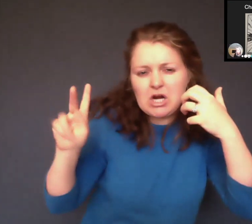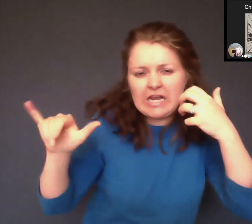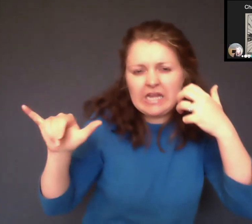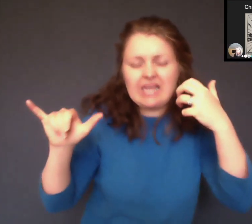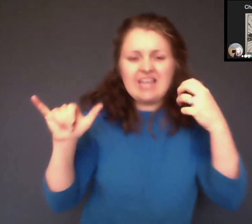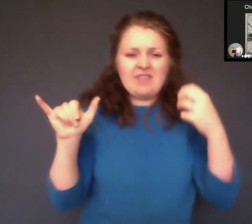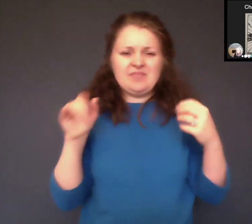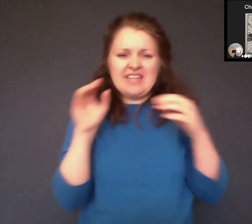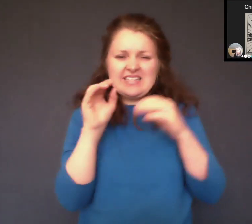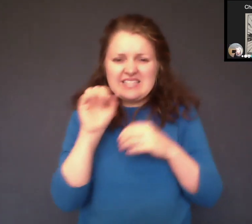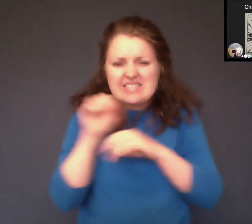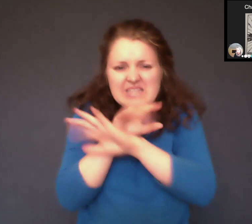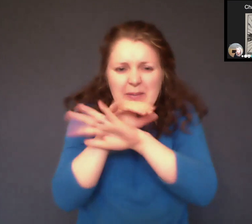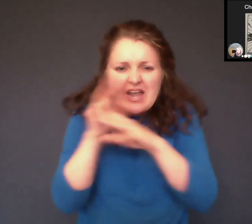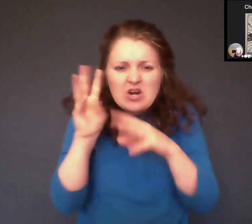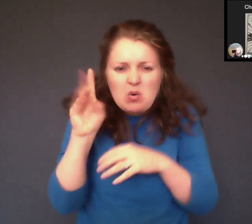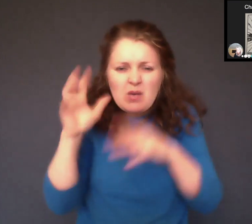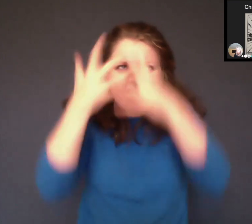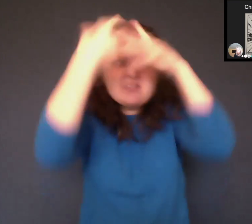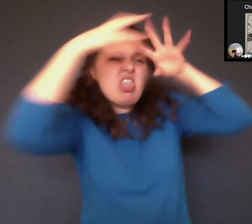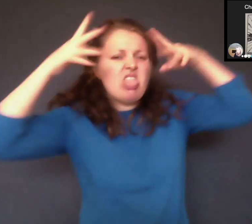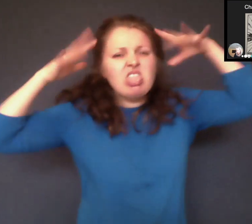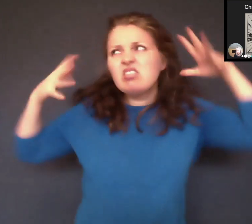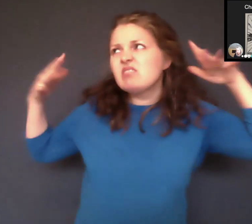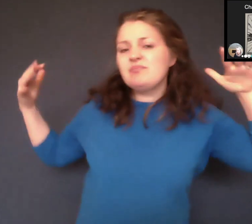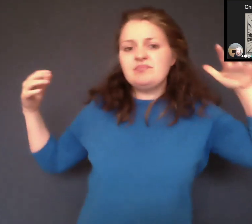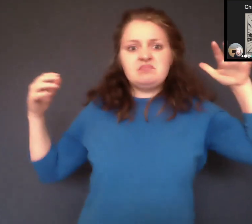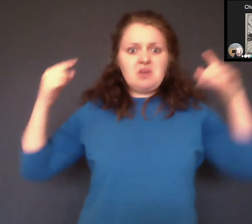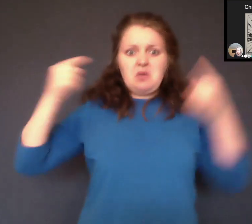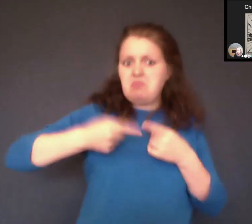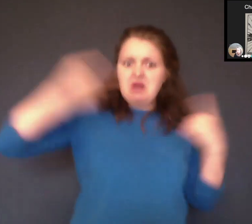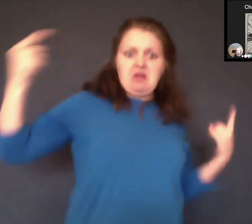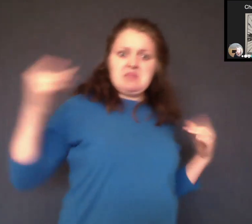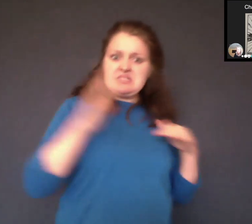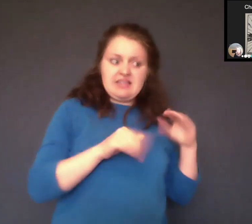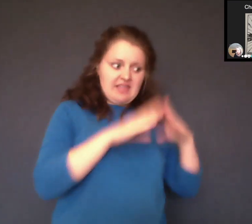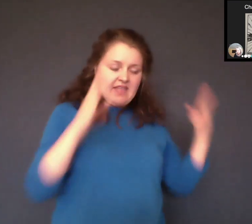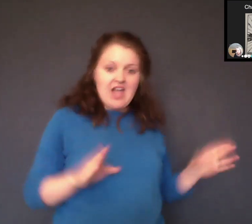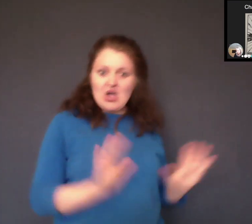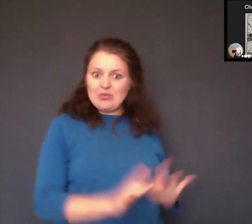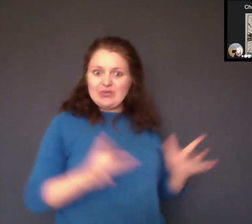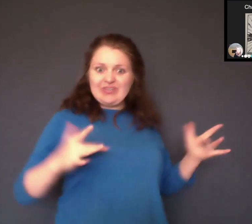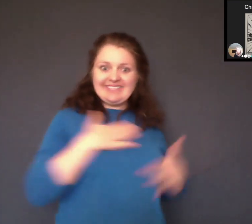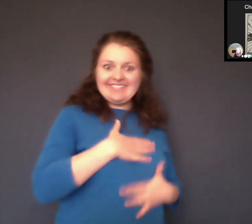where are you he said it was no use thinking he could surprise the enemy the enemy hood had